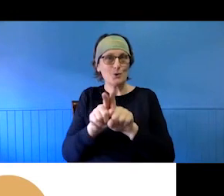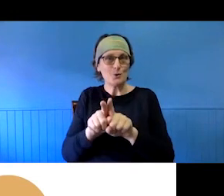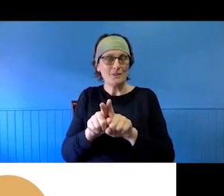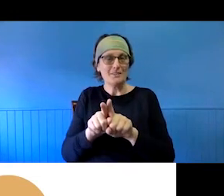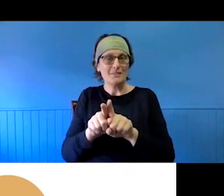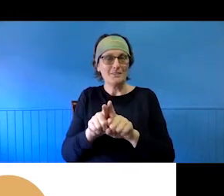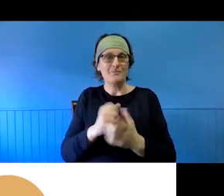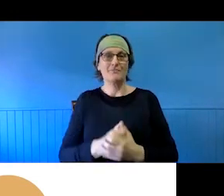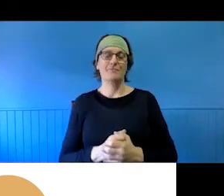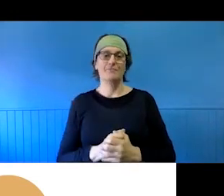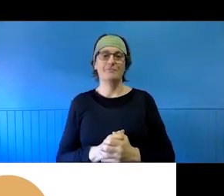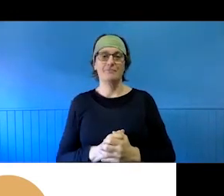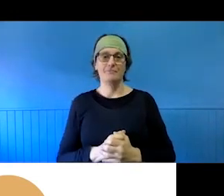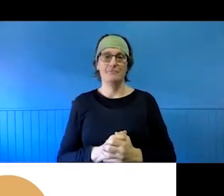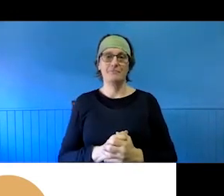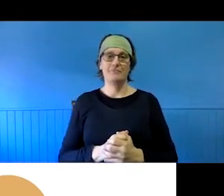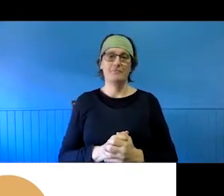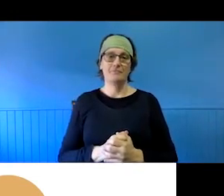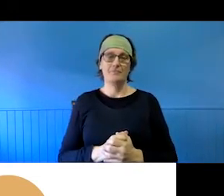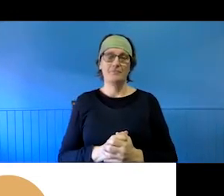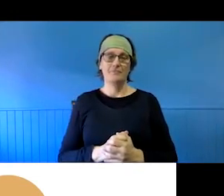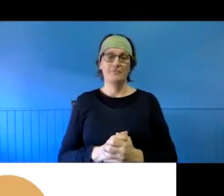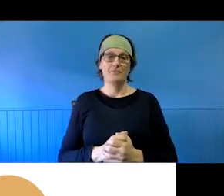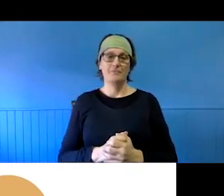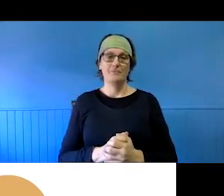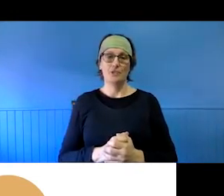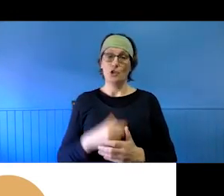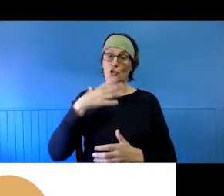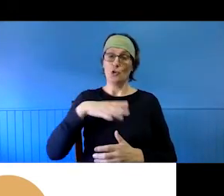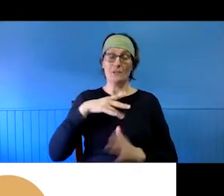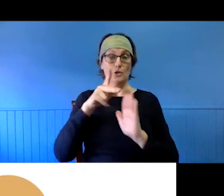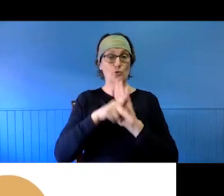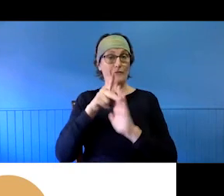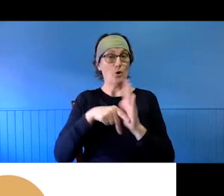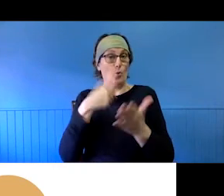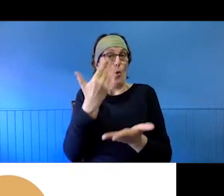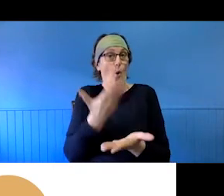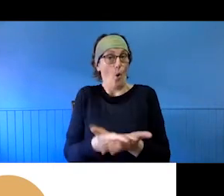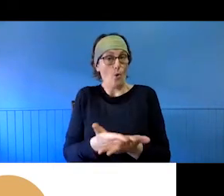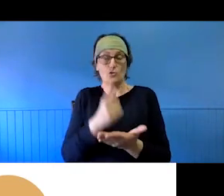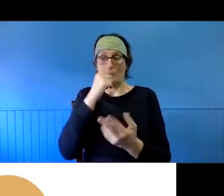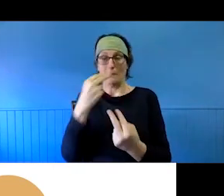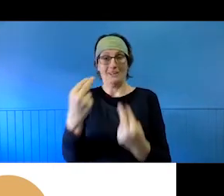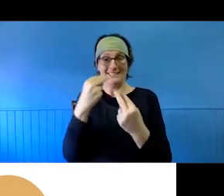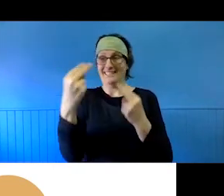consider how, you know, you need to have video on so people can see each other.